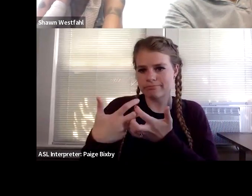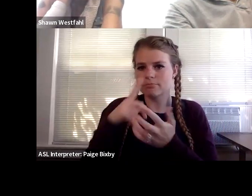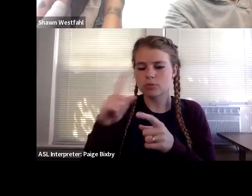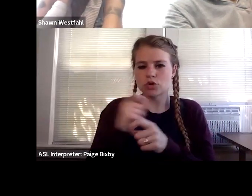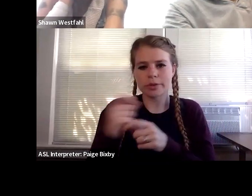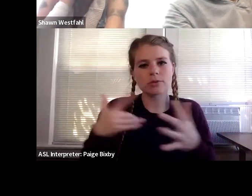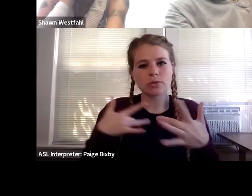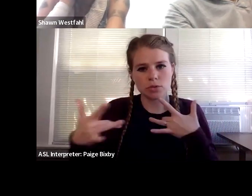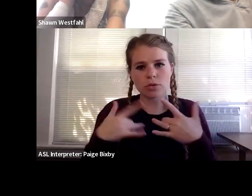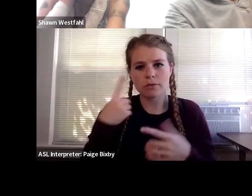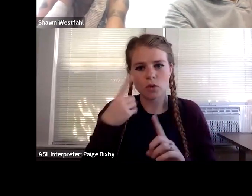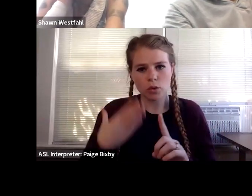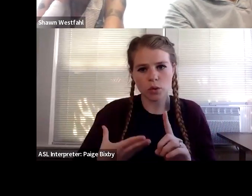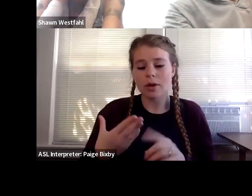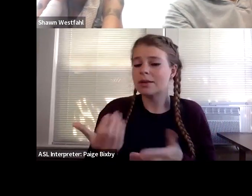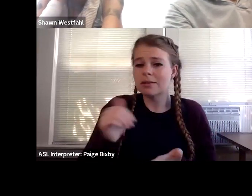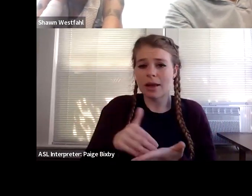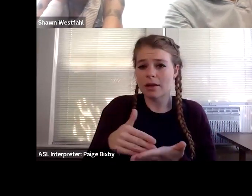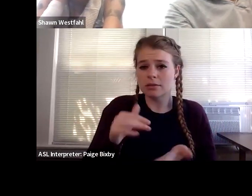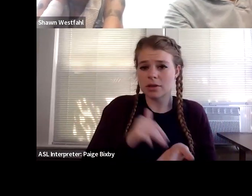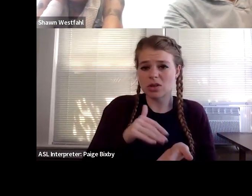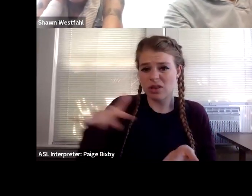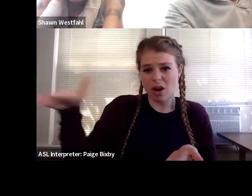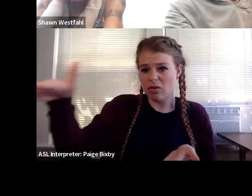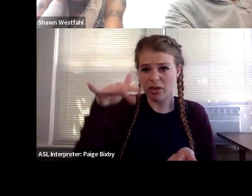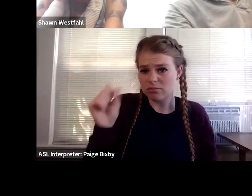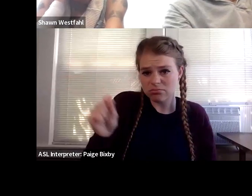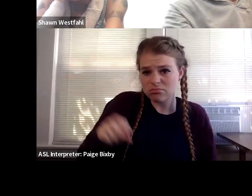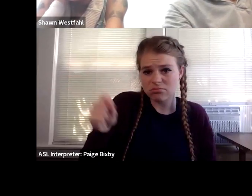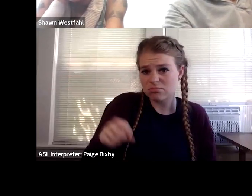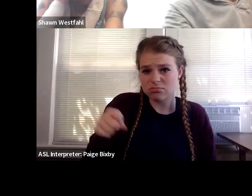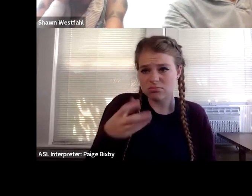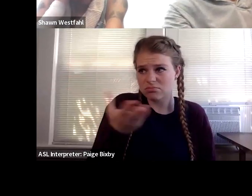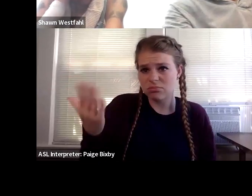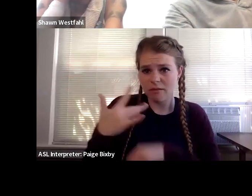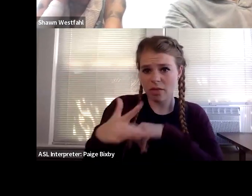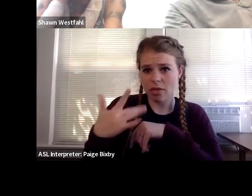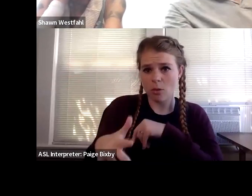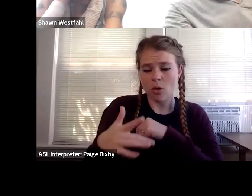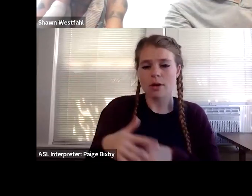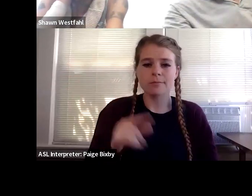'Cause like I said, they are out there, and you know, small sacrifices for the greater good,